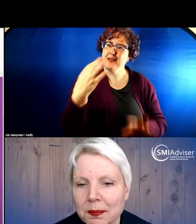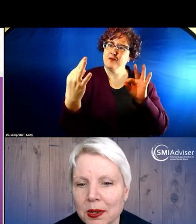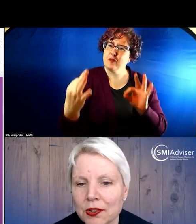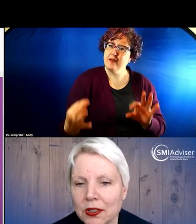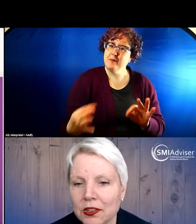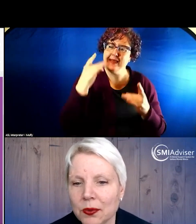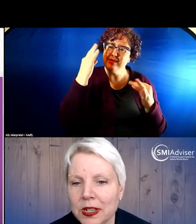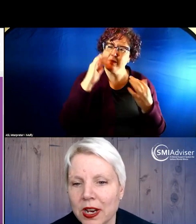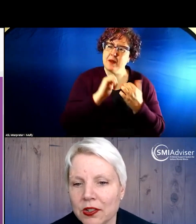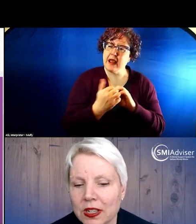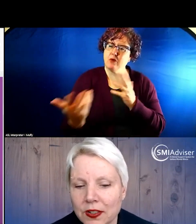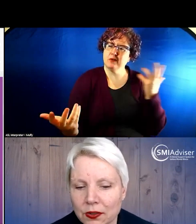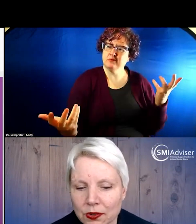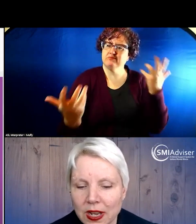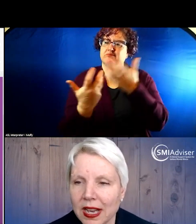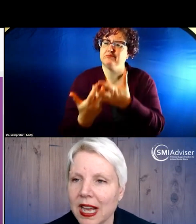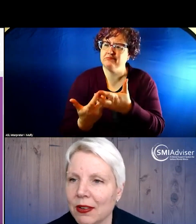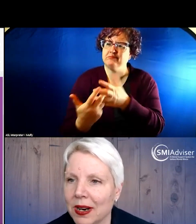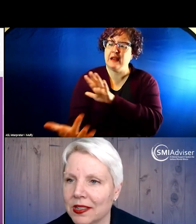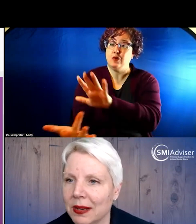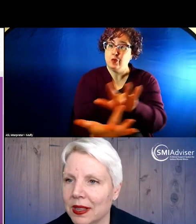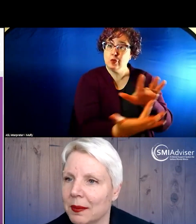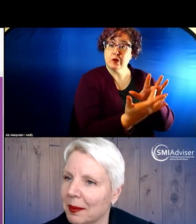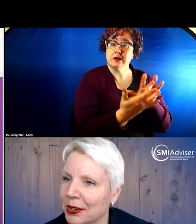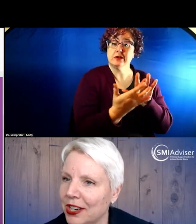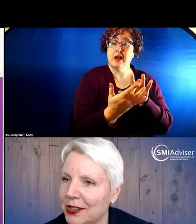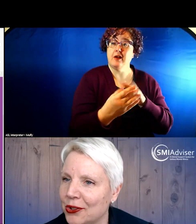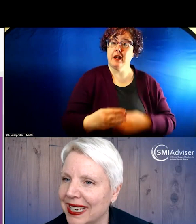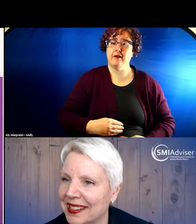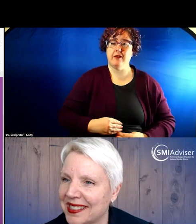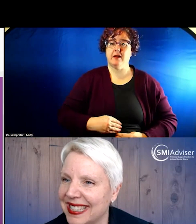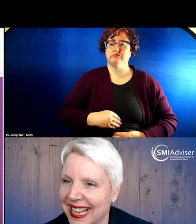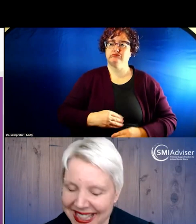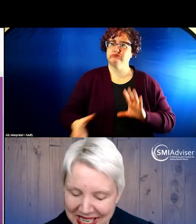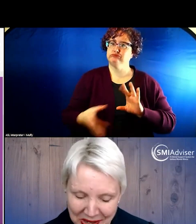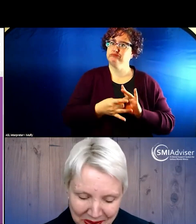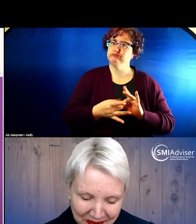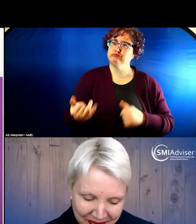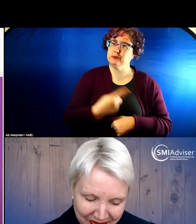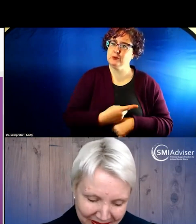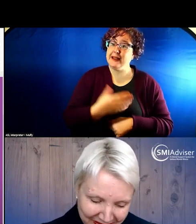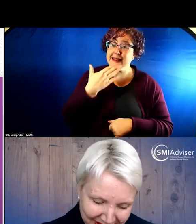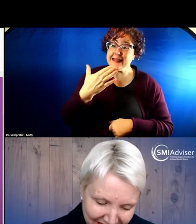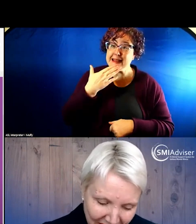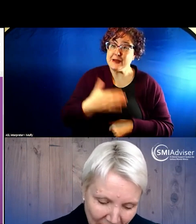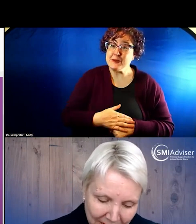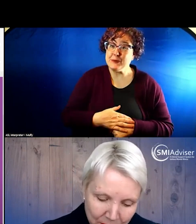PERSONAL TO INDIVIDUALS AND REACHING OUT. I APPRECIATE THAT. THANK YOU. ALL RIGHT.